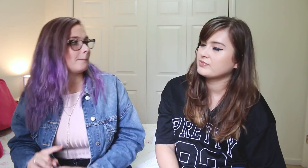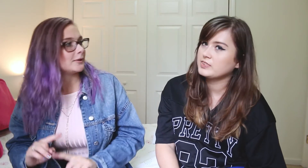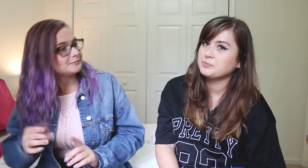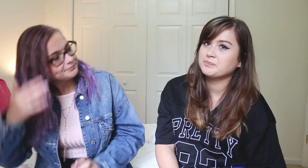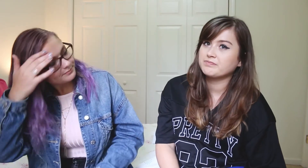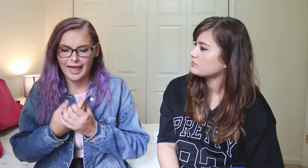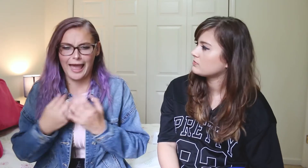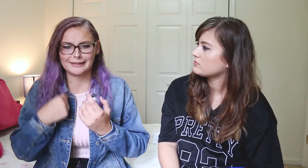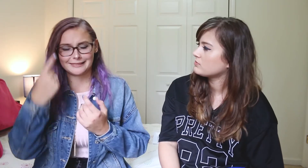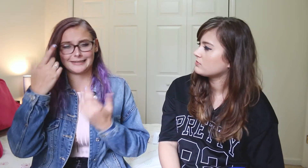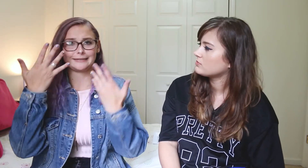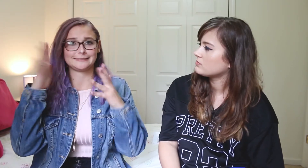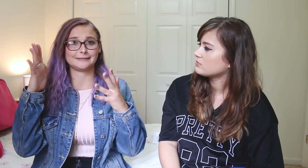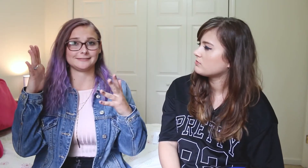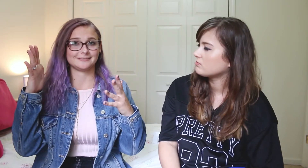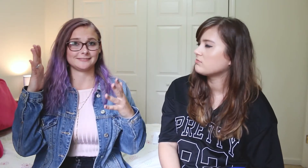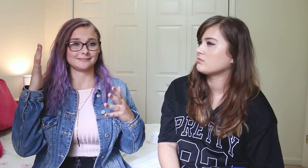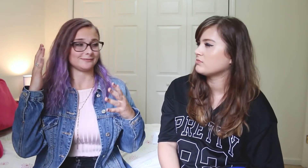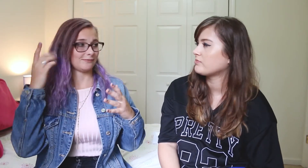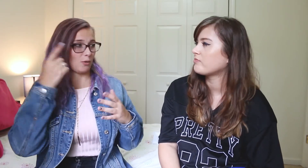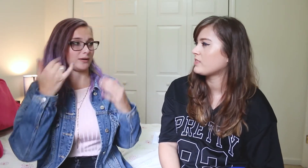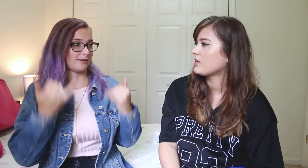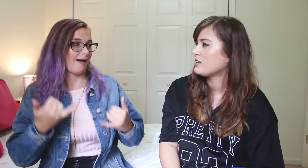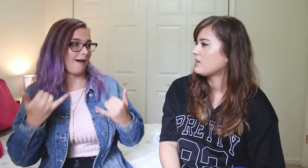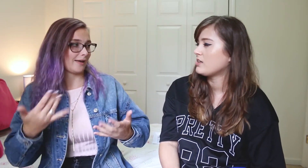So I think that’s it for today.